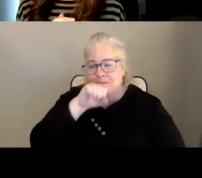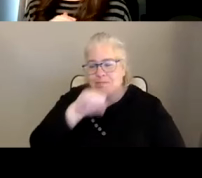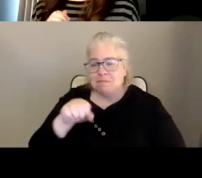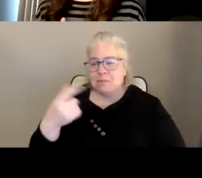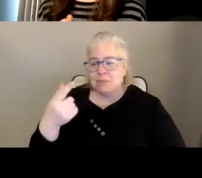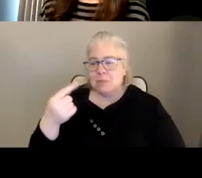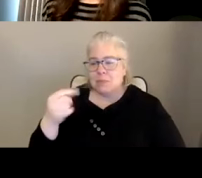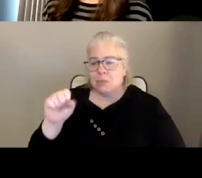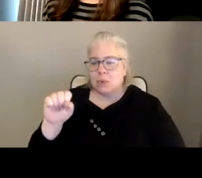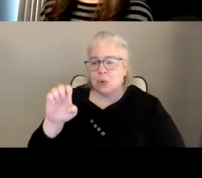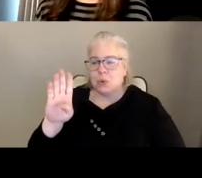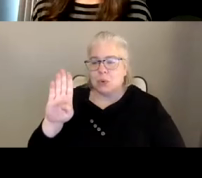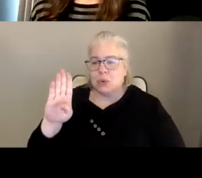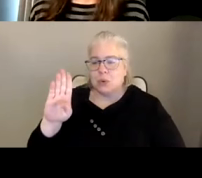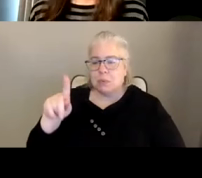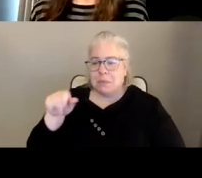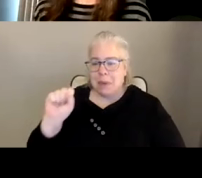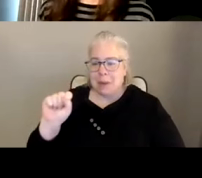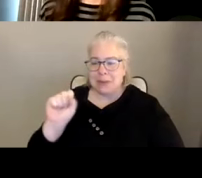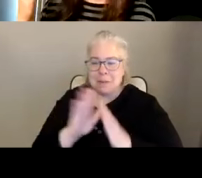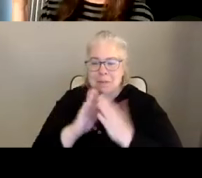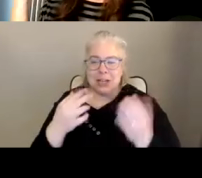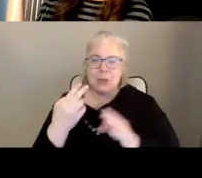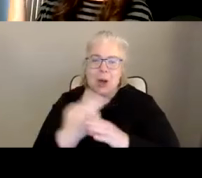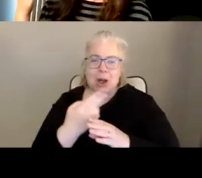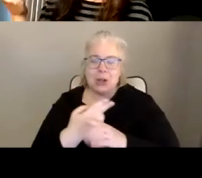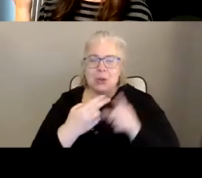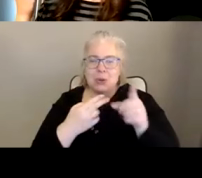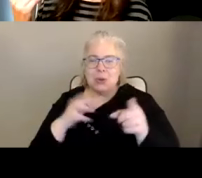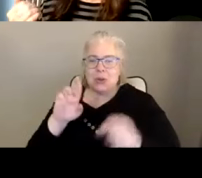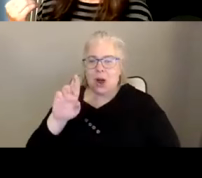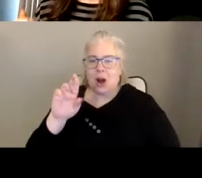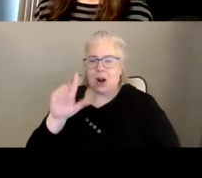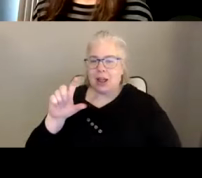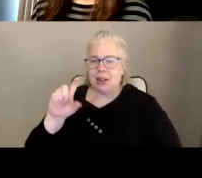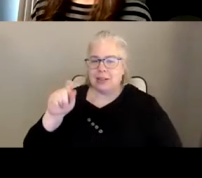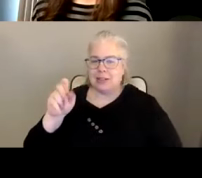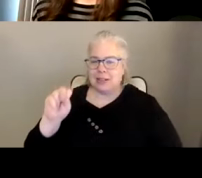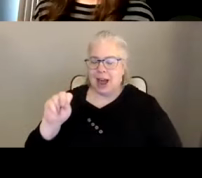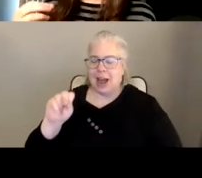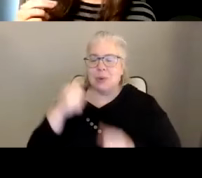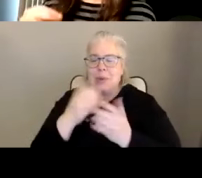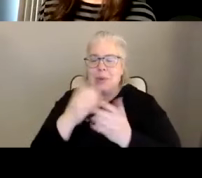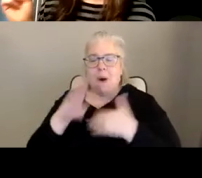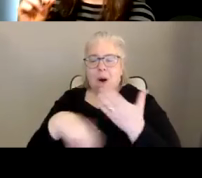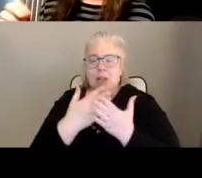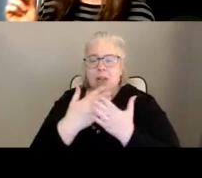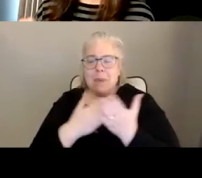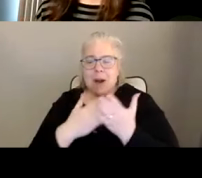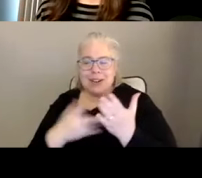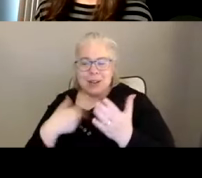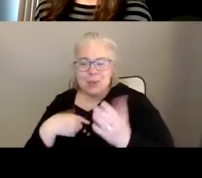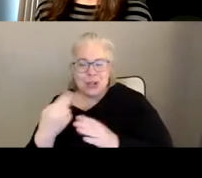So I use R.L. Stine as my mnemonic to remember all of the parts that we go through as a checklist